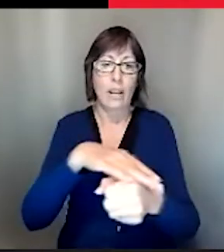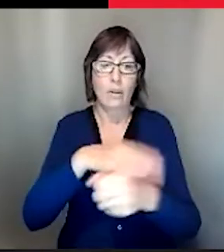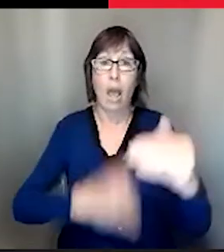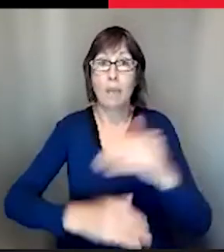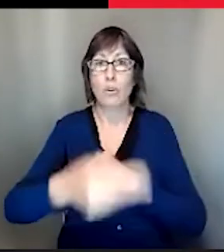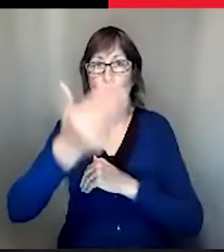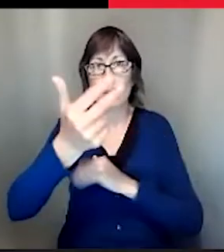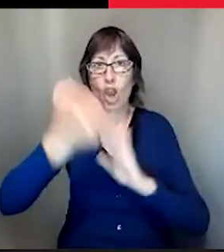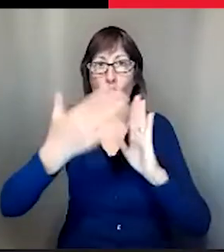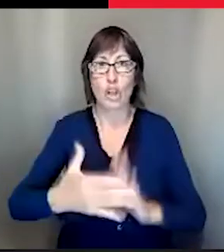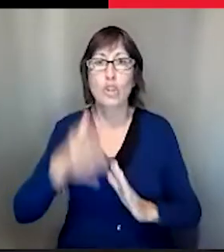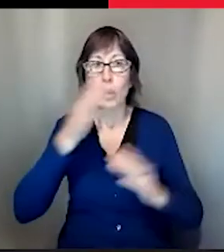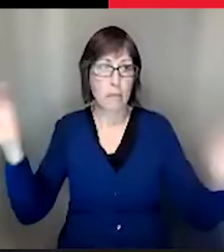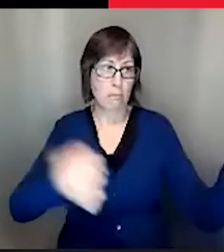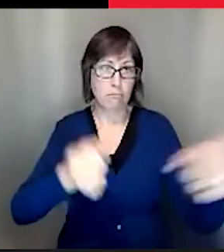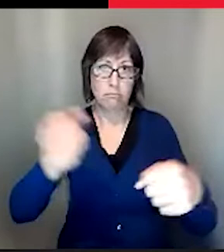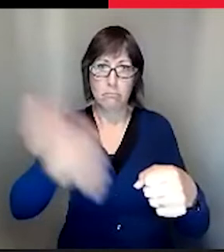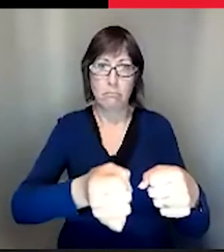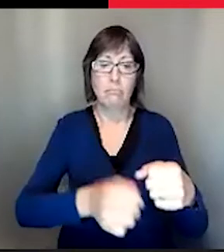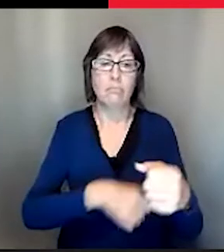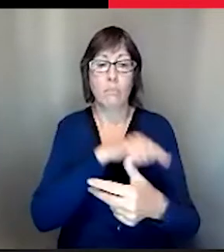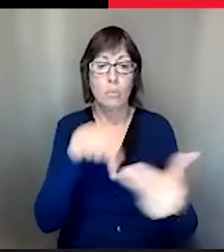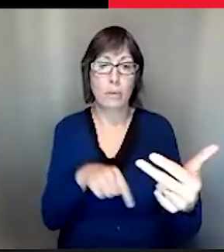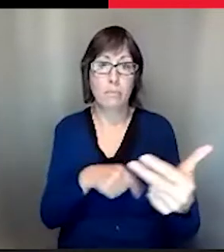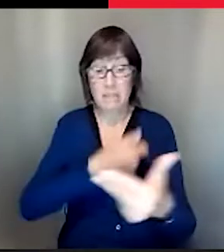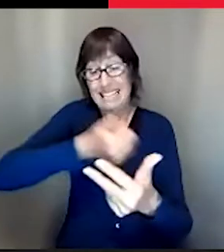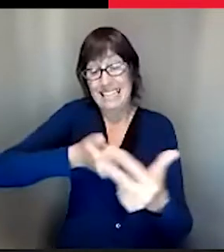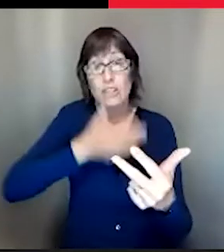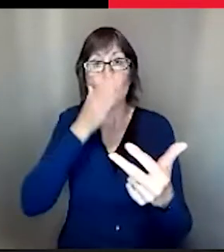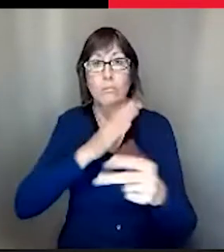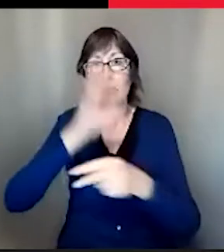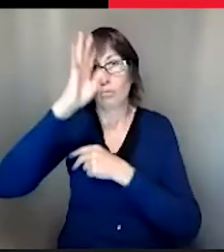this Call to Artists. Each artist will create six original designs which will be displayed